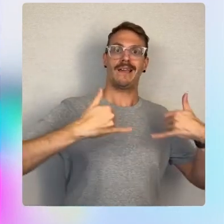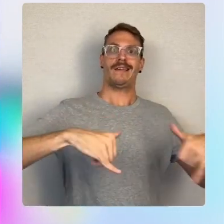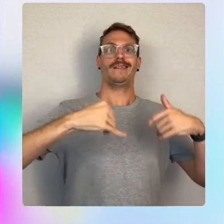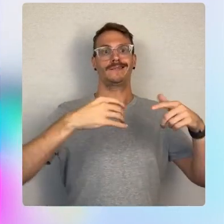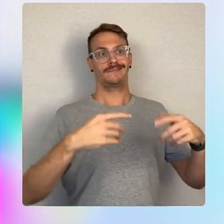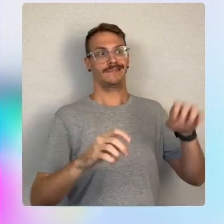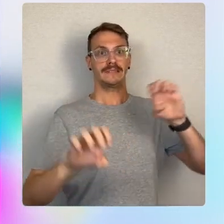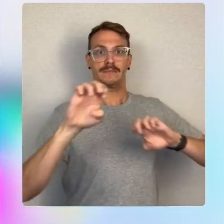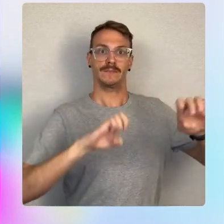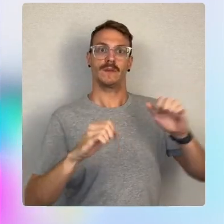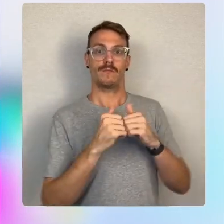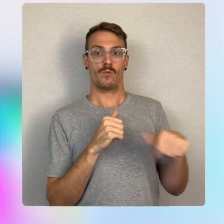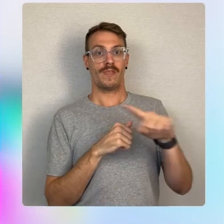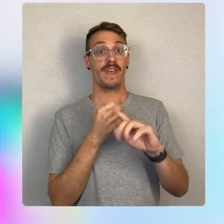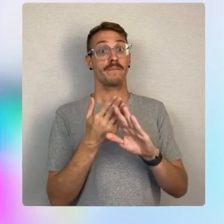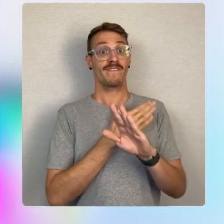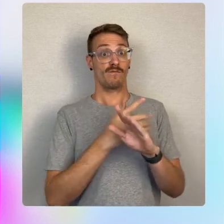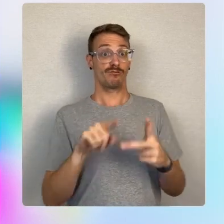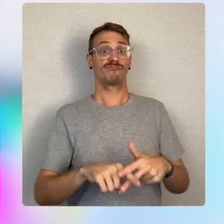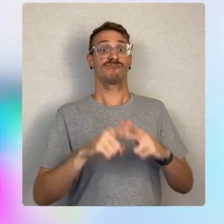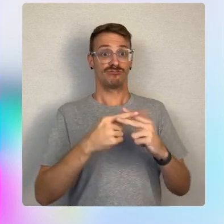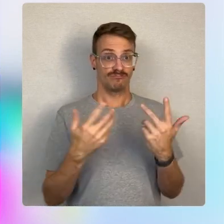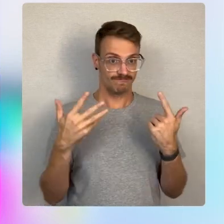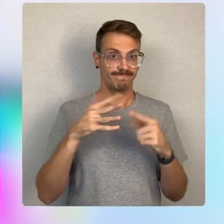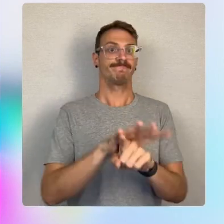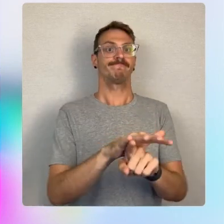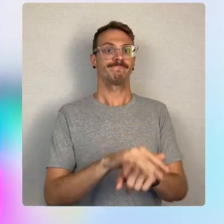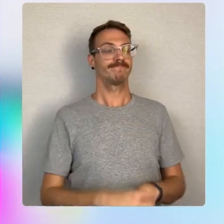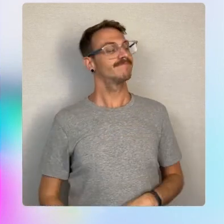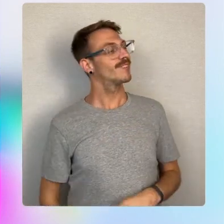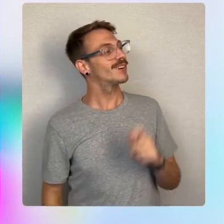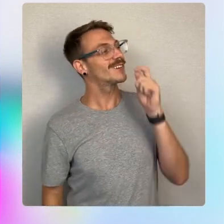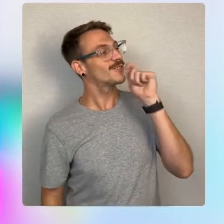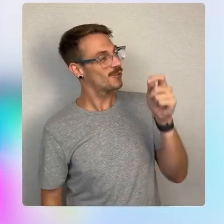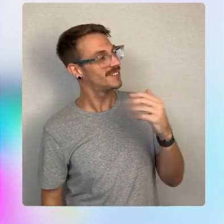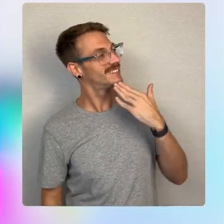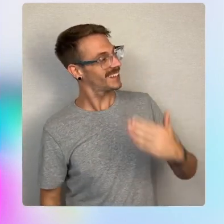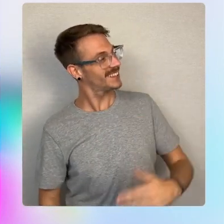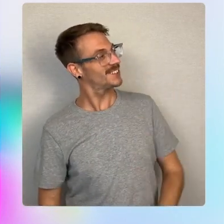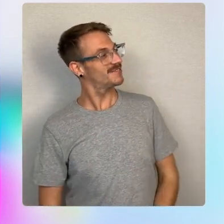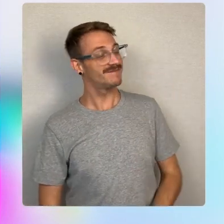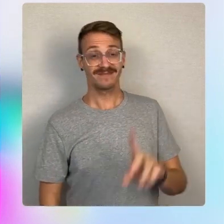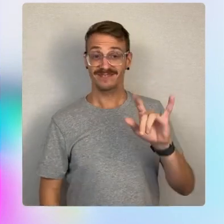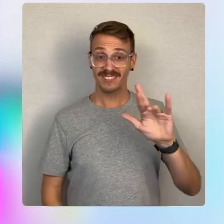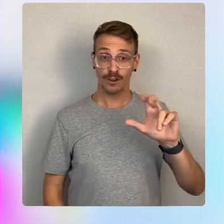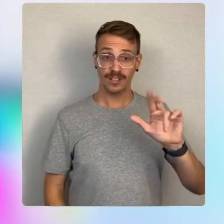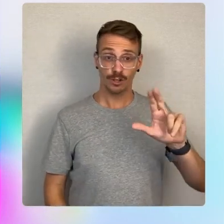before starting the actual integration. Cool, thanks. And, Dariush?